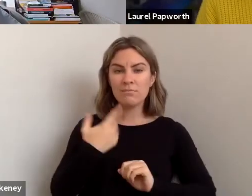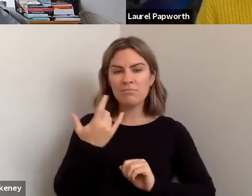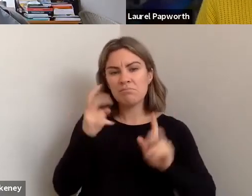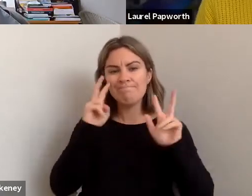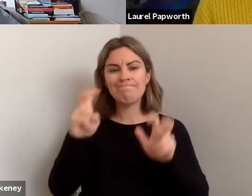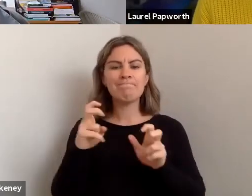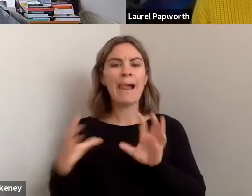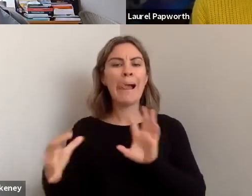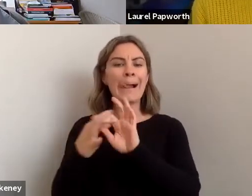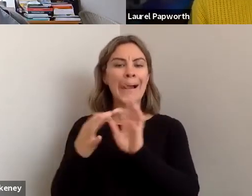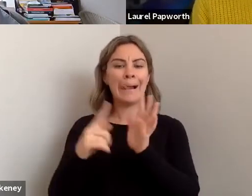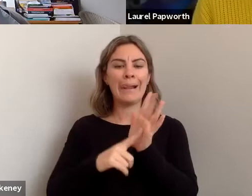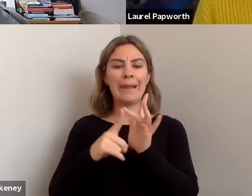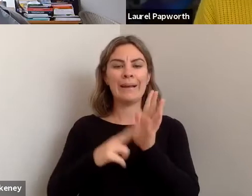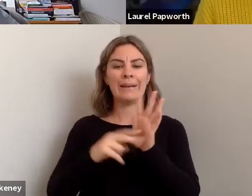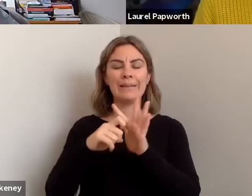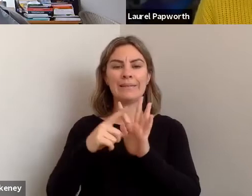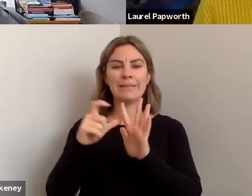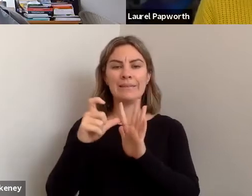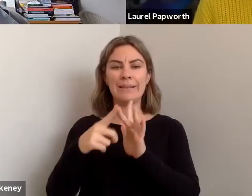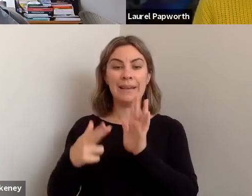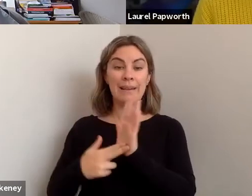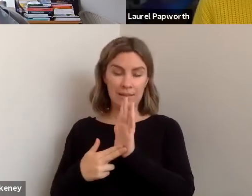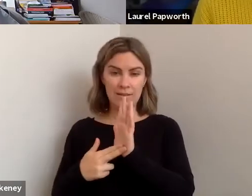The algorithm works out how they connect to me and they